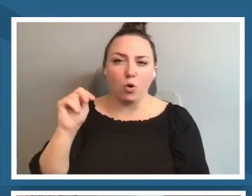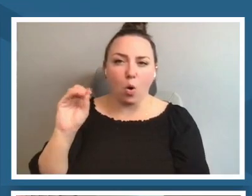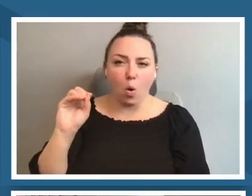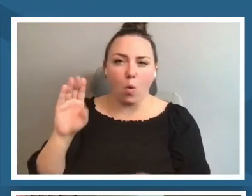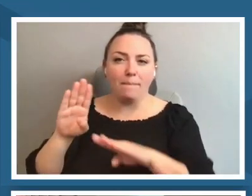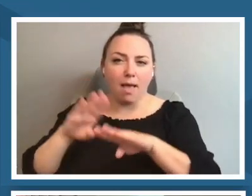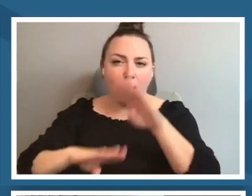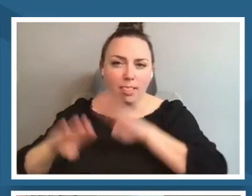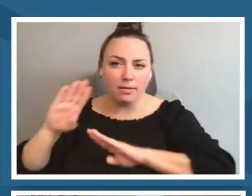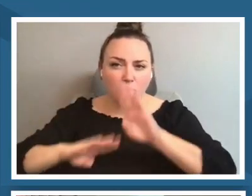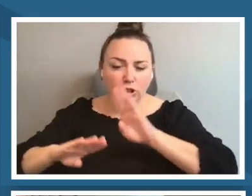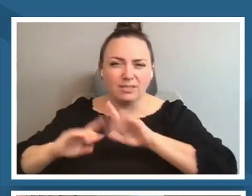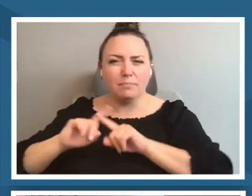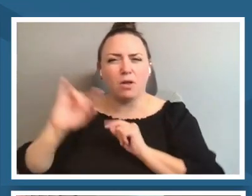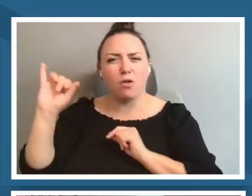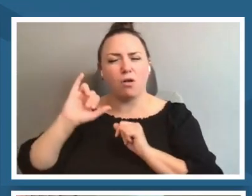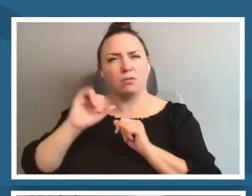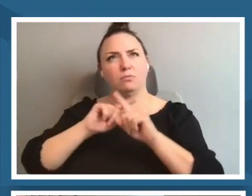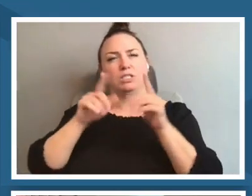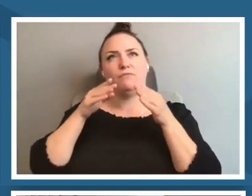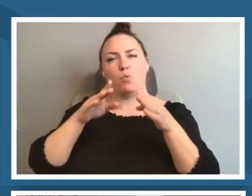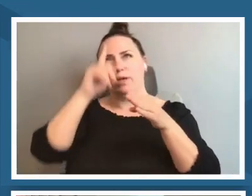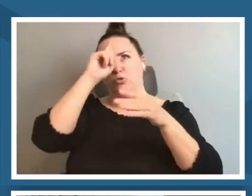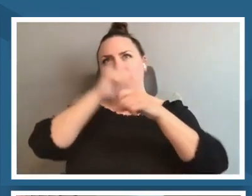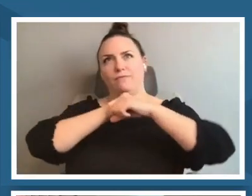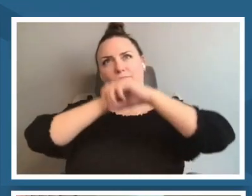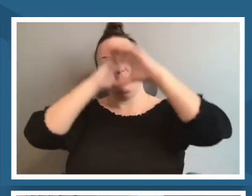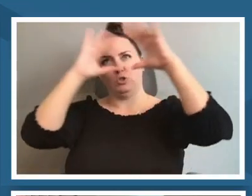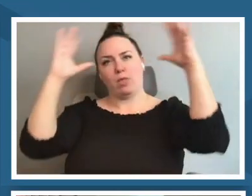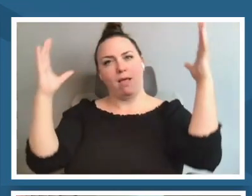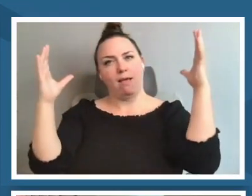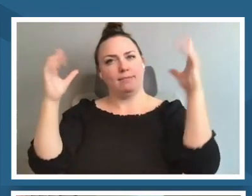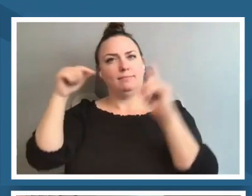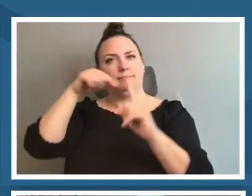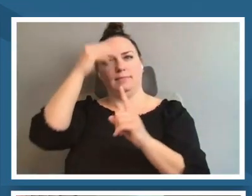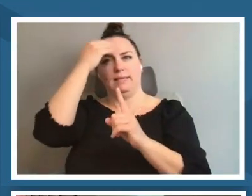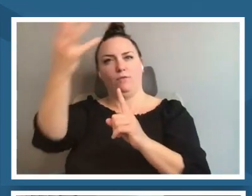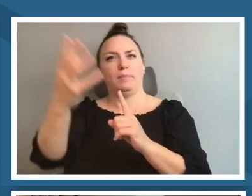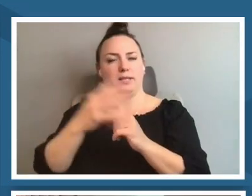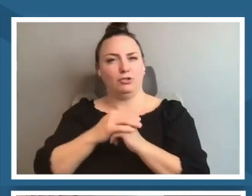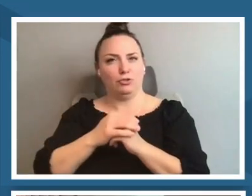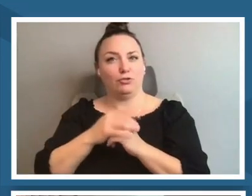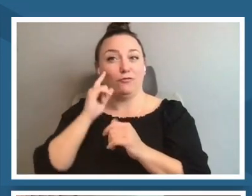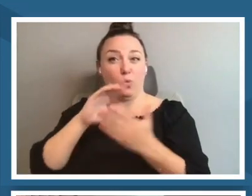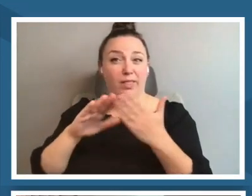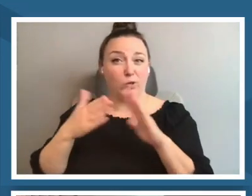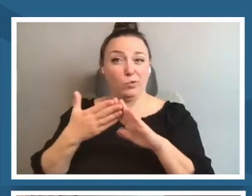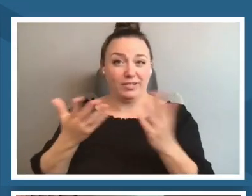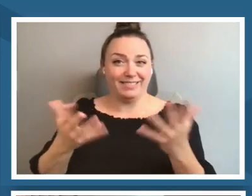a different way to visualize um this information for the communities